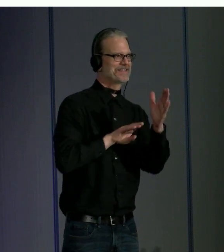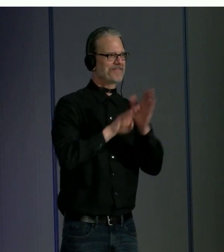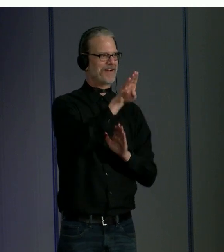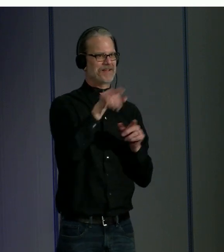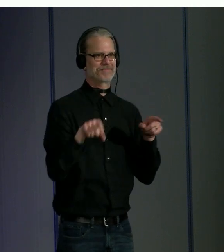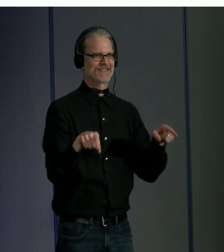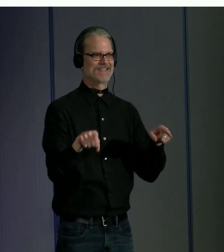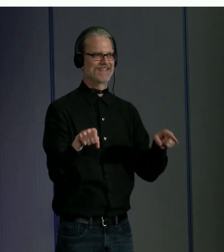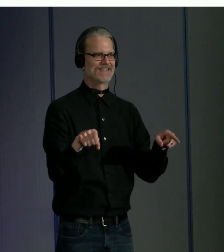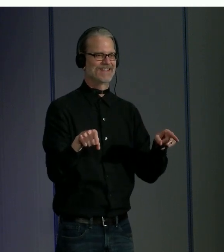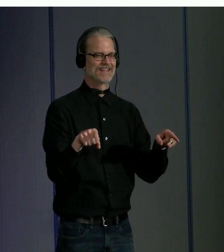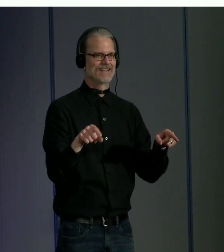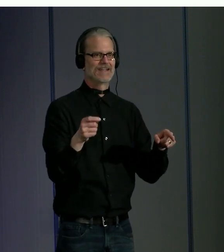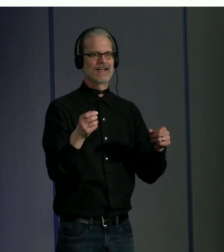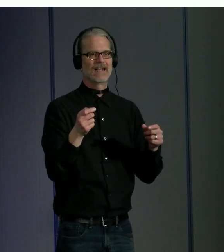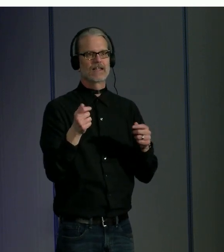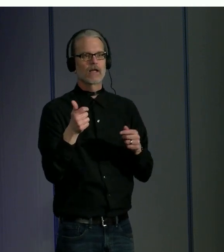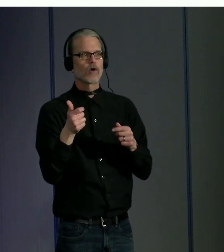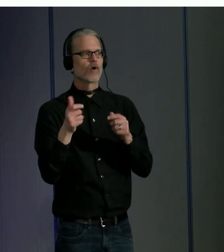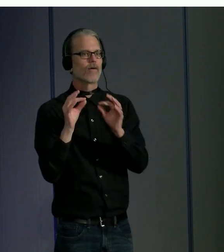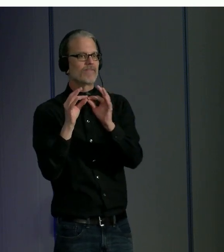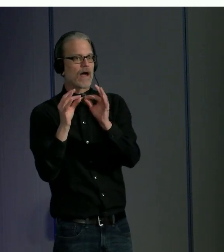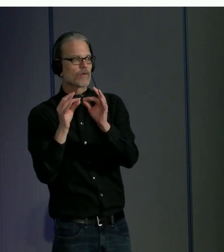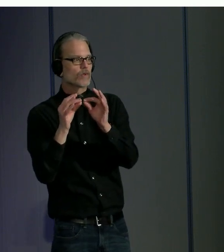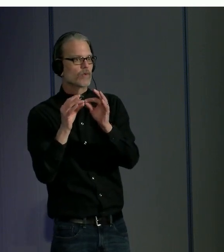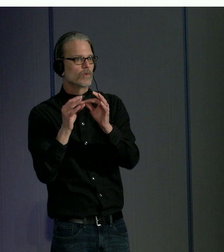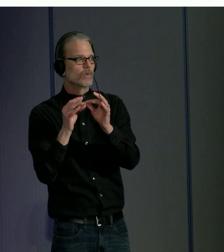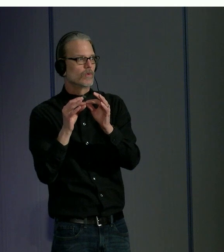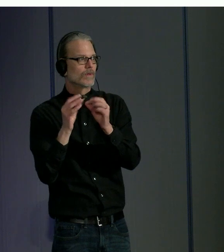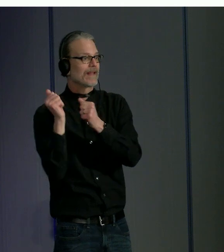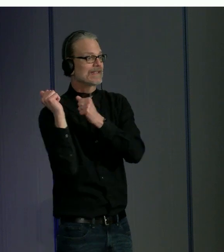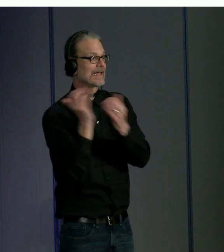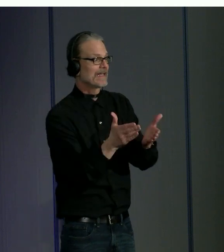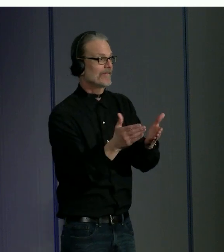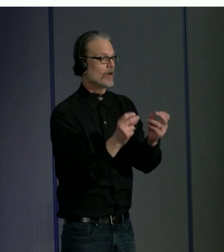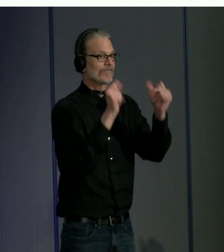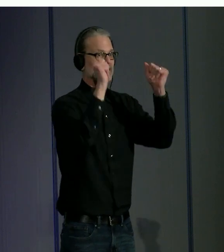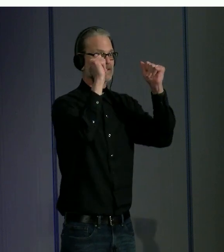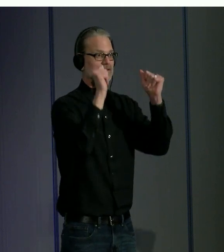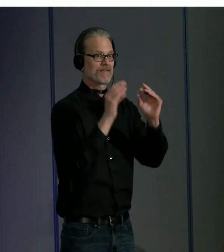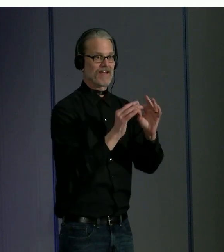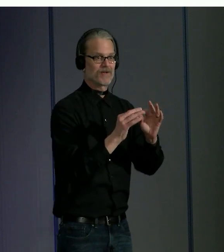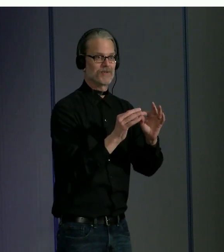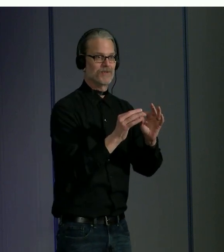Little bits of value that deliver quick value in your pocket on-the-go.